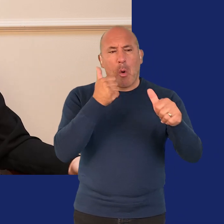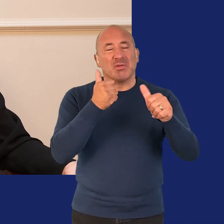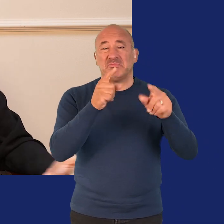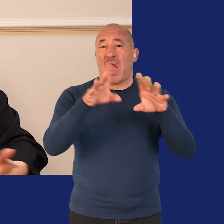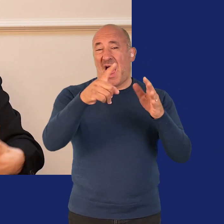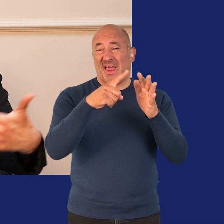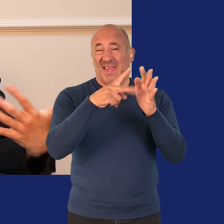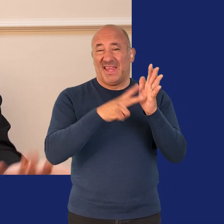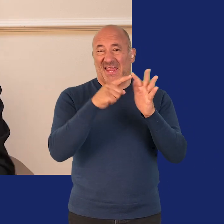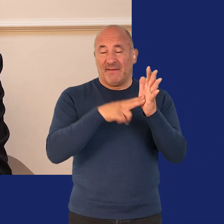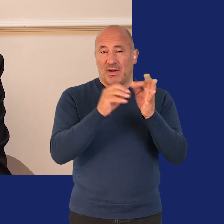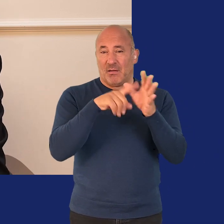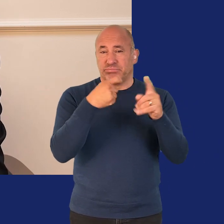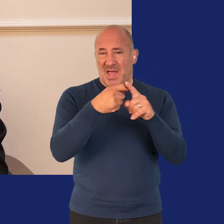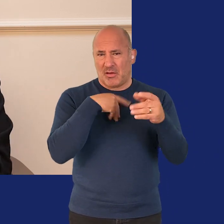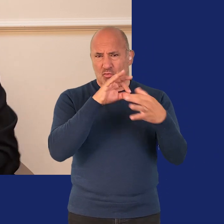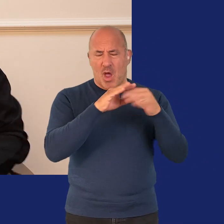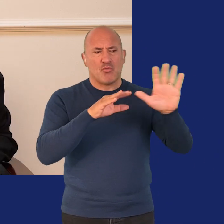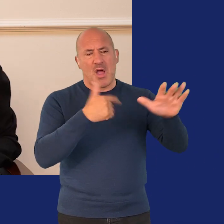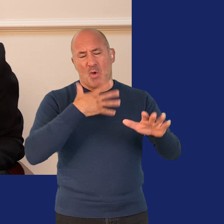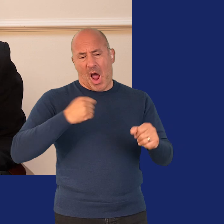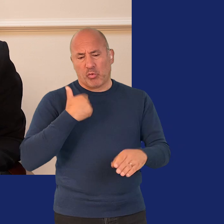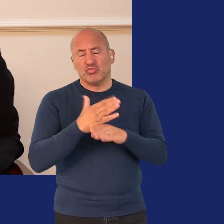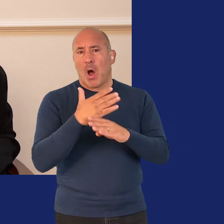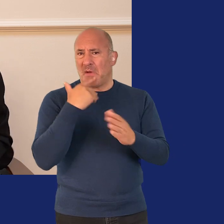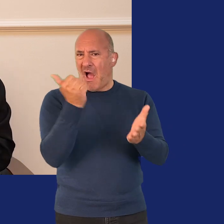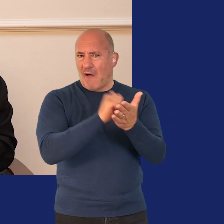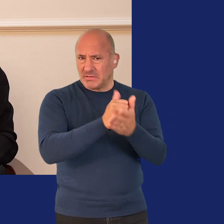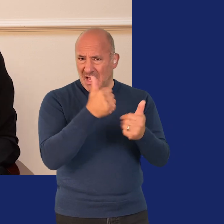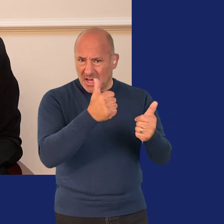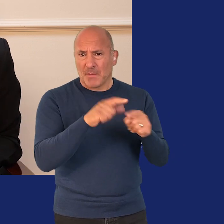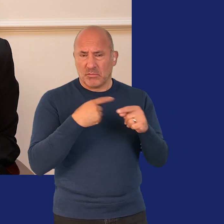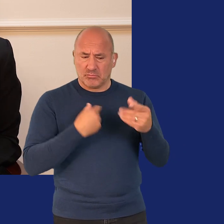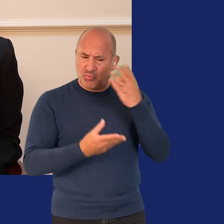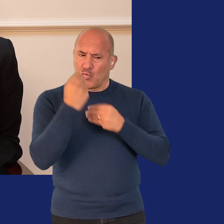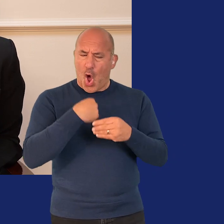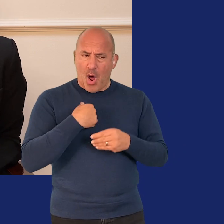our jobs, but also help us learn what we're, what we're not doing. Josh: Mm-hmm. Jess: Um, and it was even simple things.